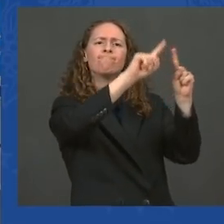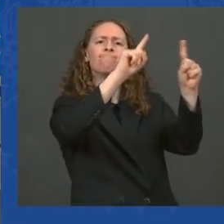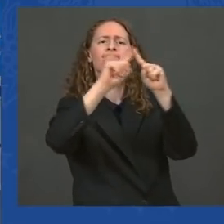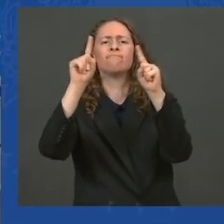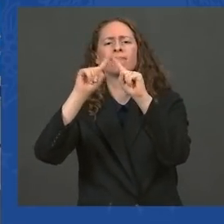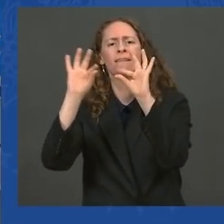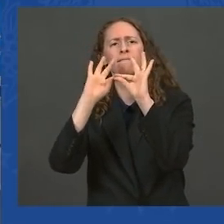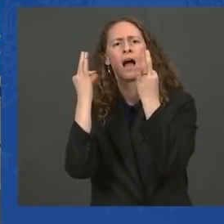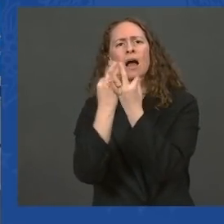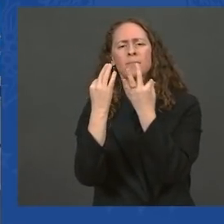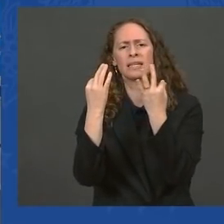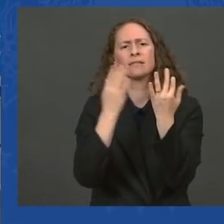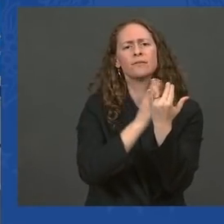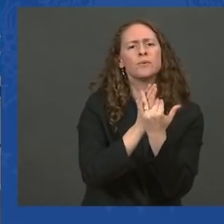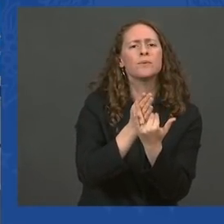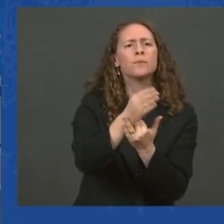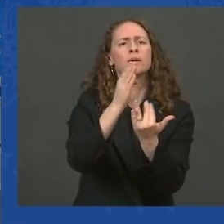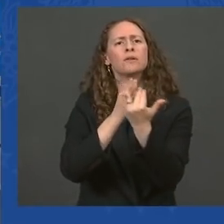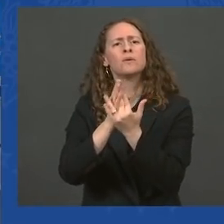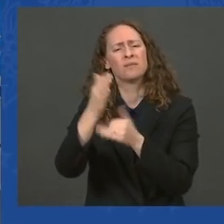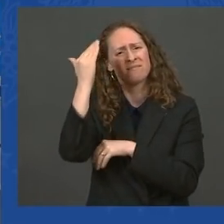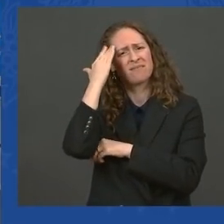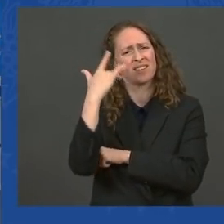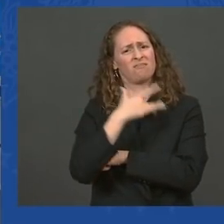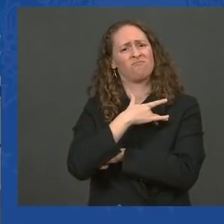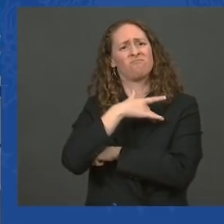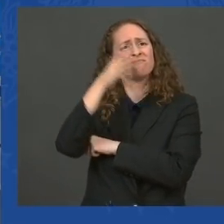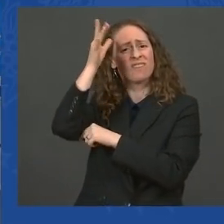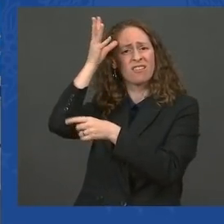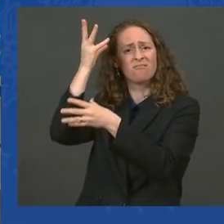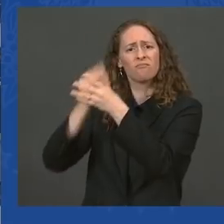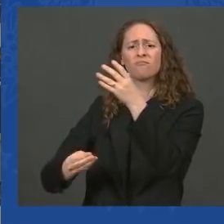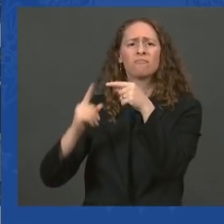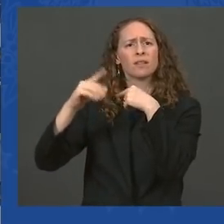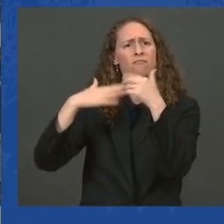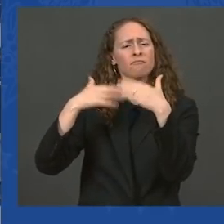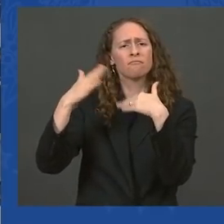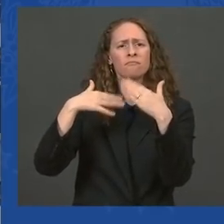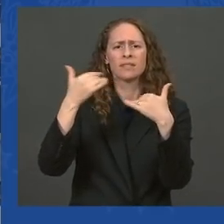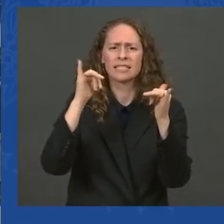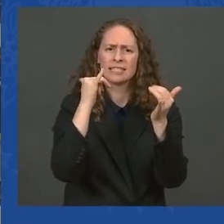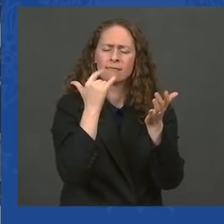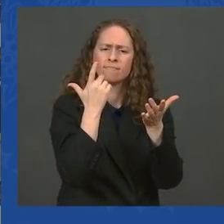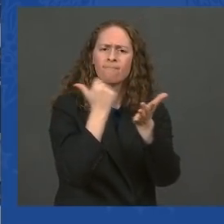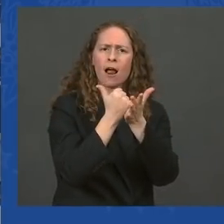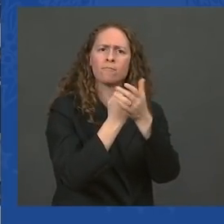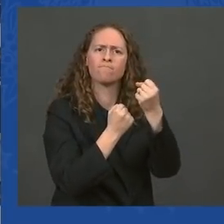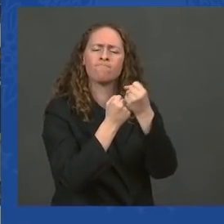So, we thank you for it. Really, thank you, personally. The final bill I'll sign today is the Protecting Moms